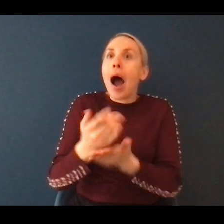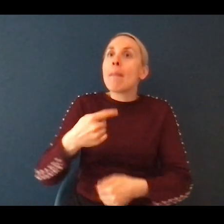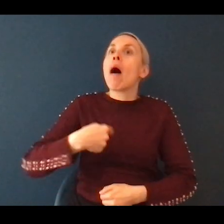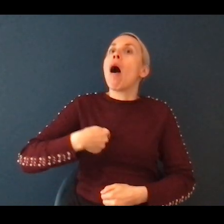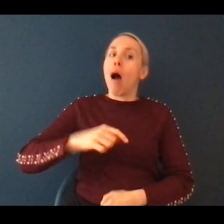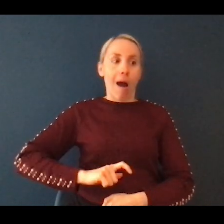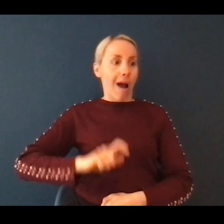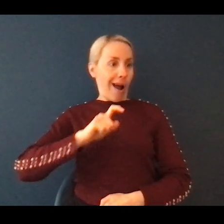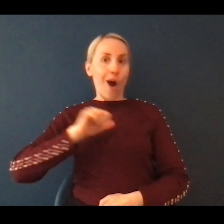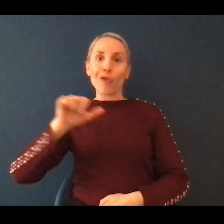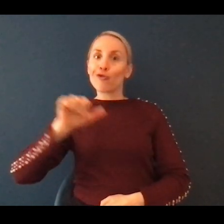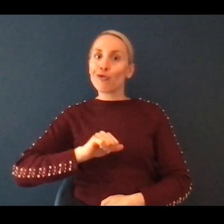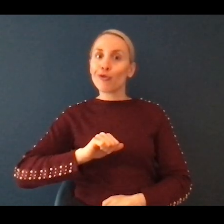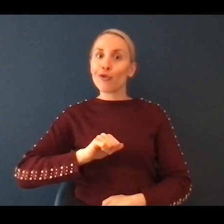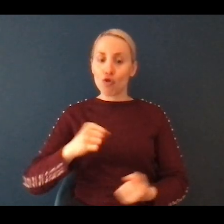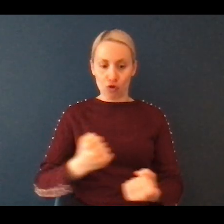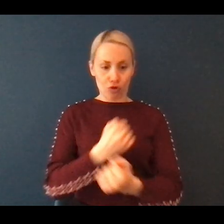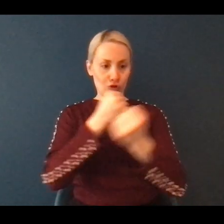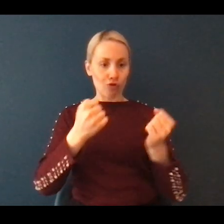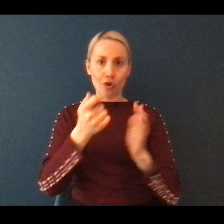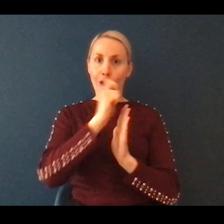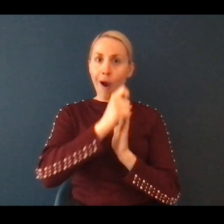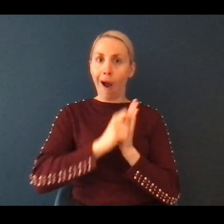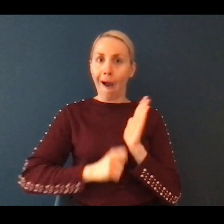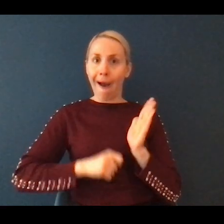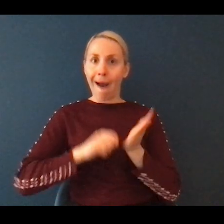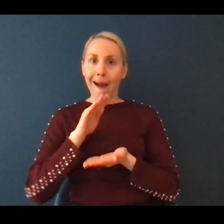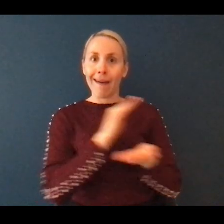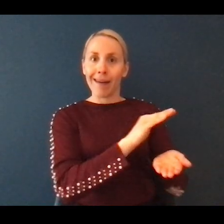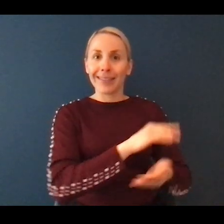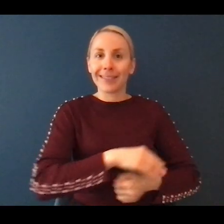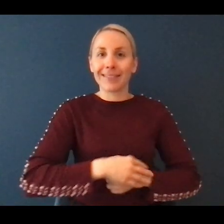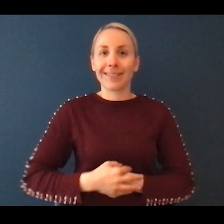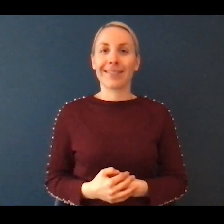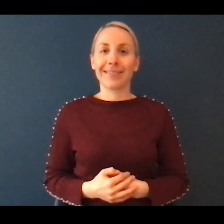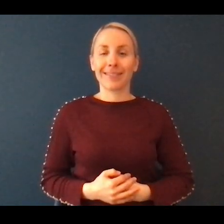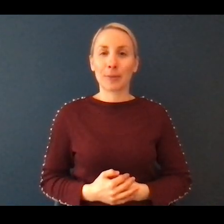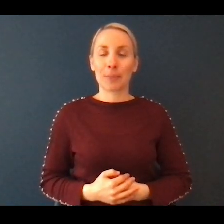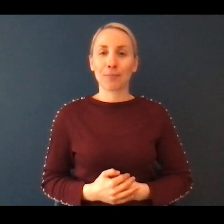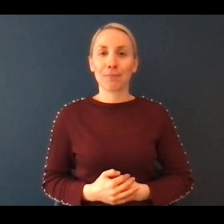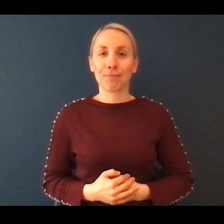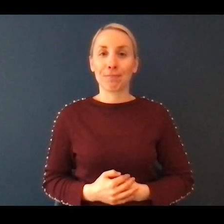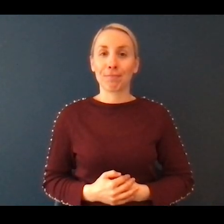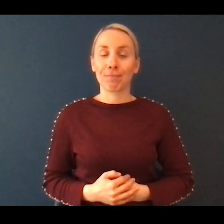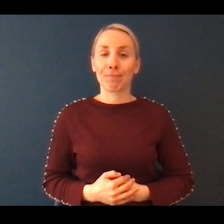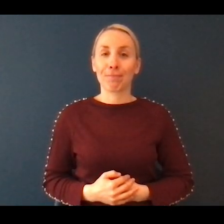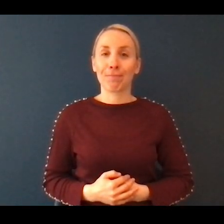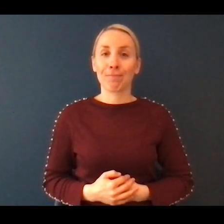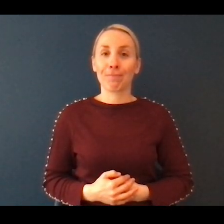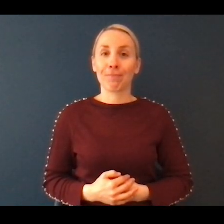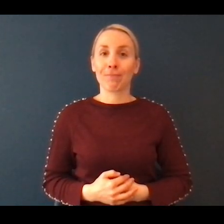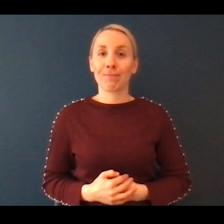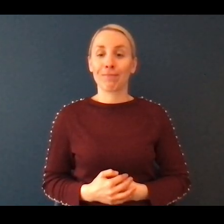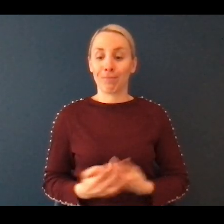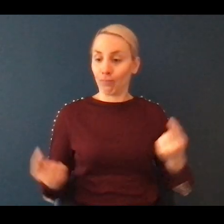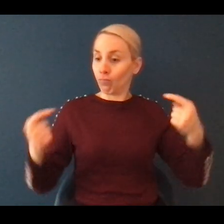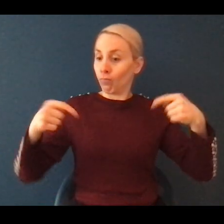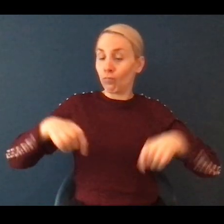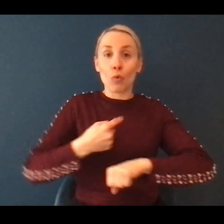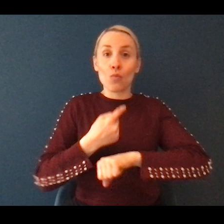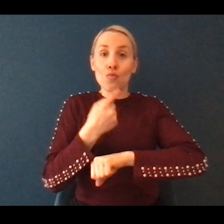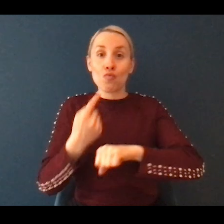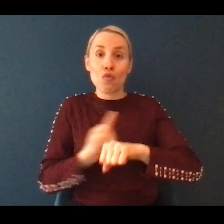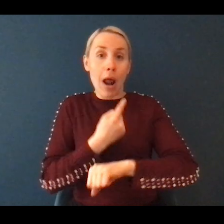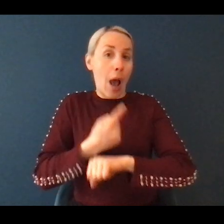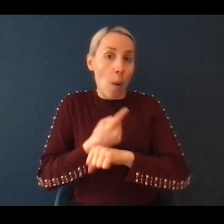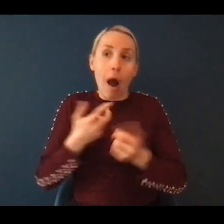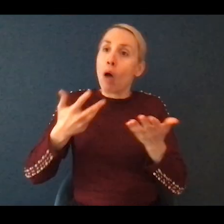you're putting in so the event is going to last about one hour and we're going to start